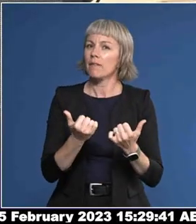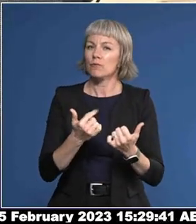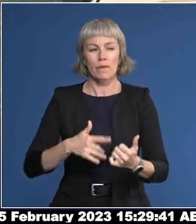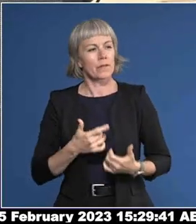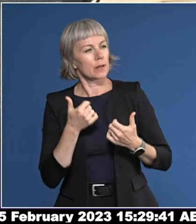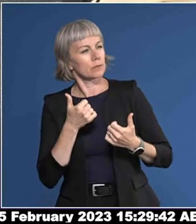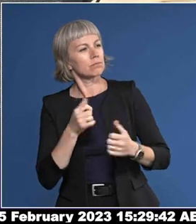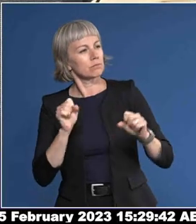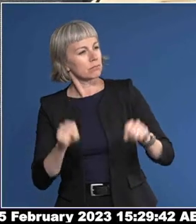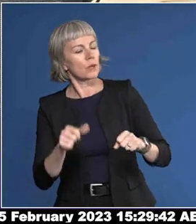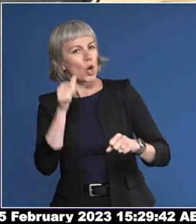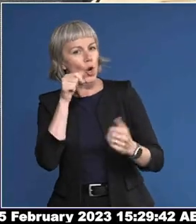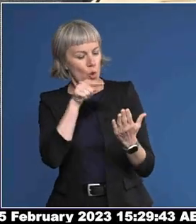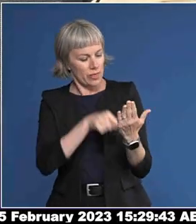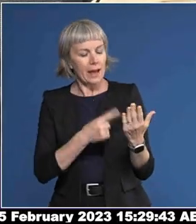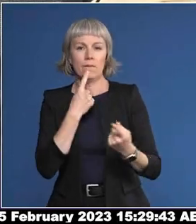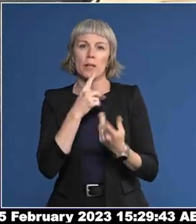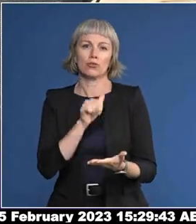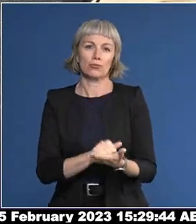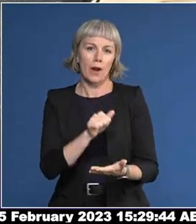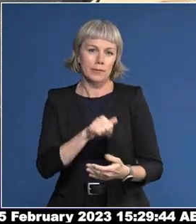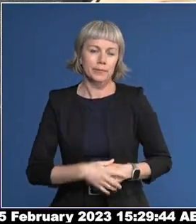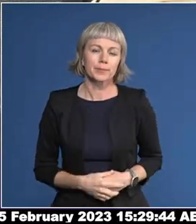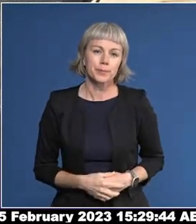Thank you. Against that background, I would like now to turn to a